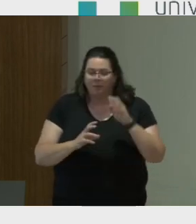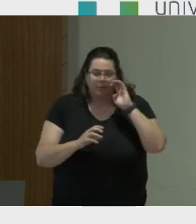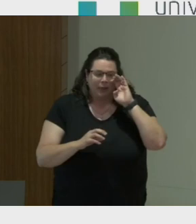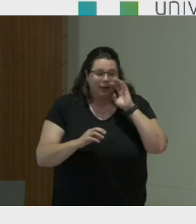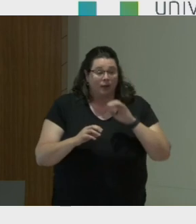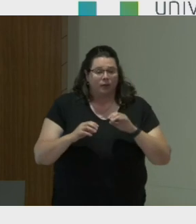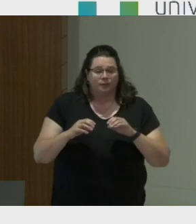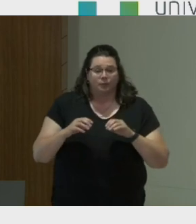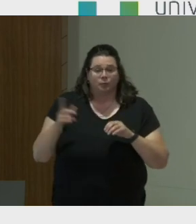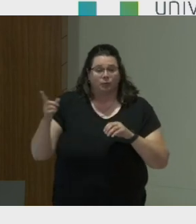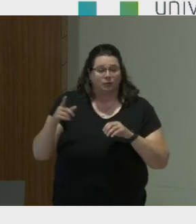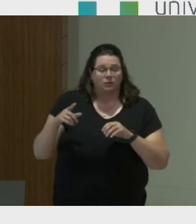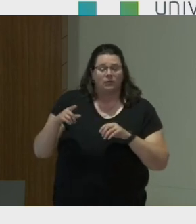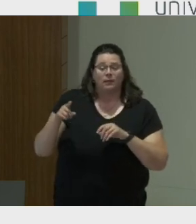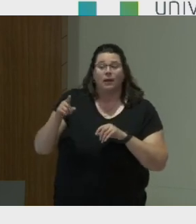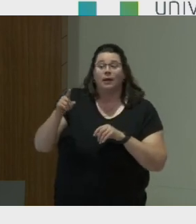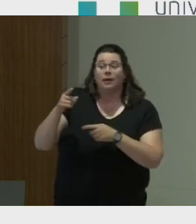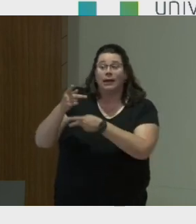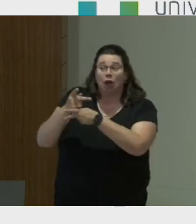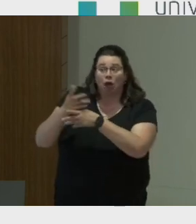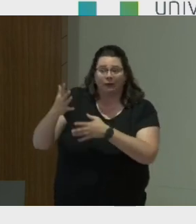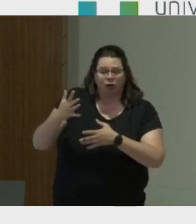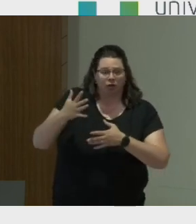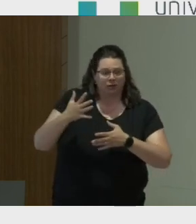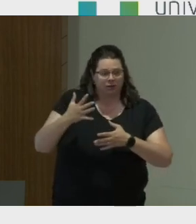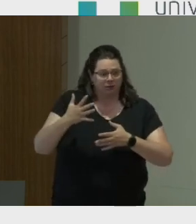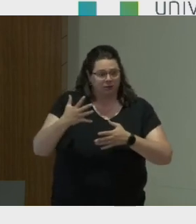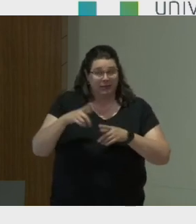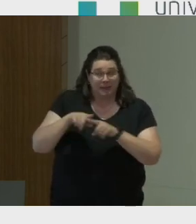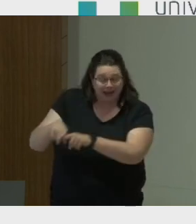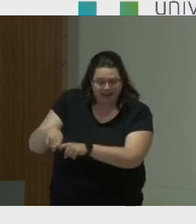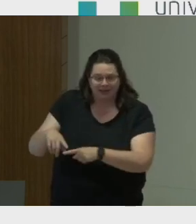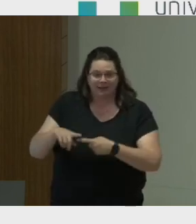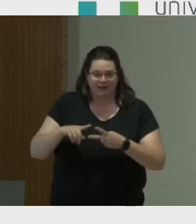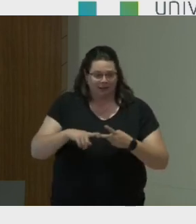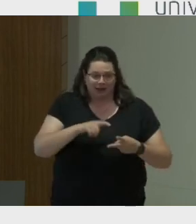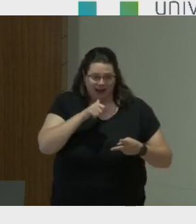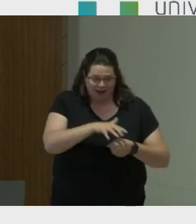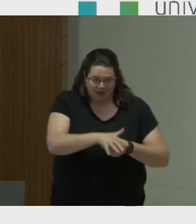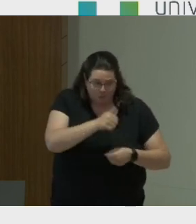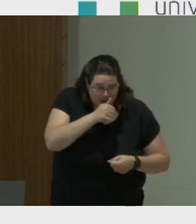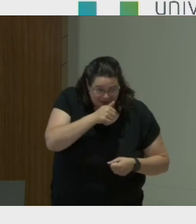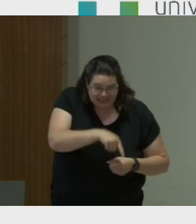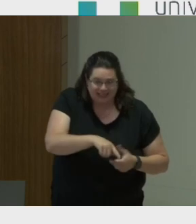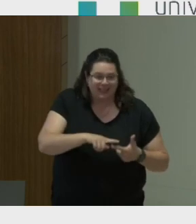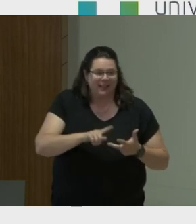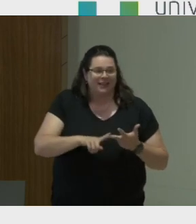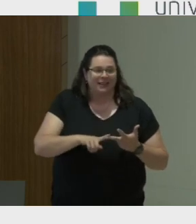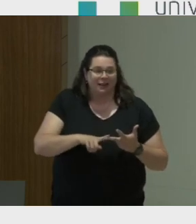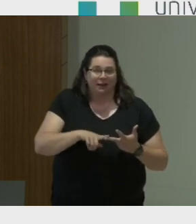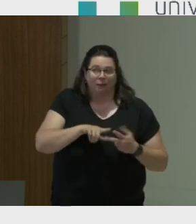from caregivers, lack of privacy, social isolation, communication barriers, we